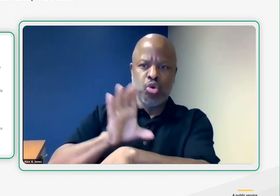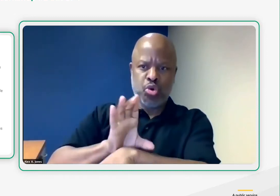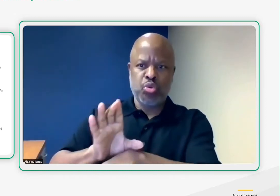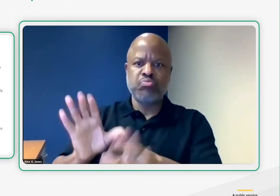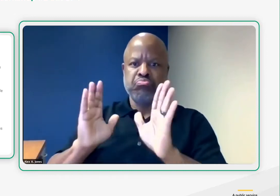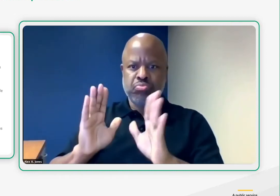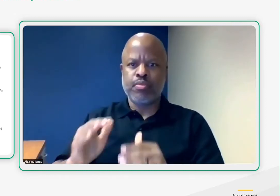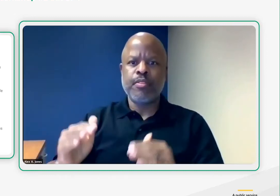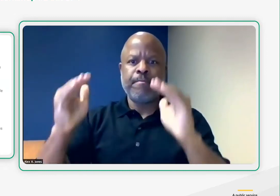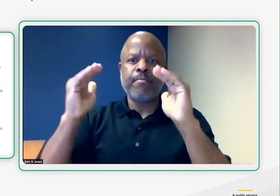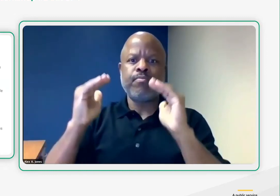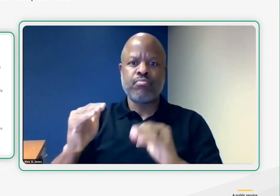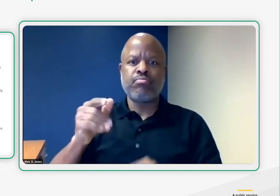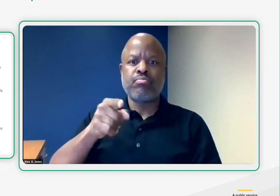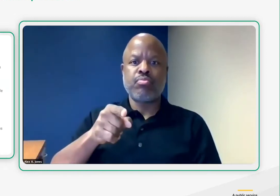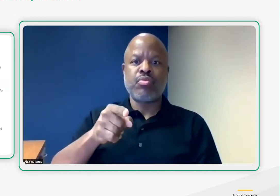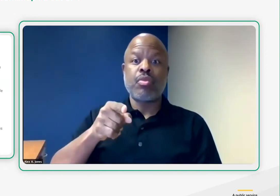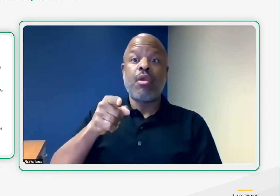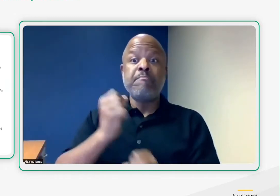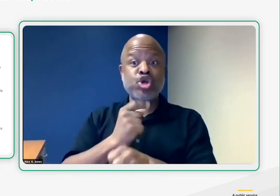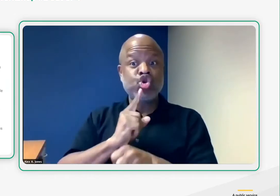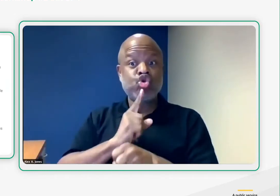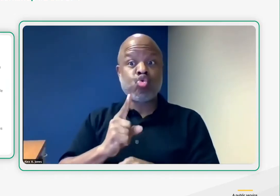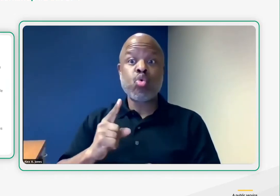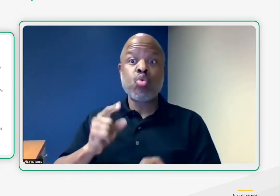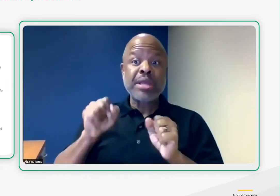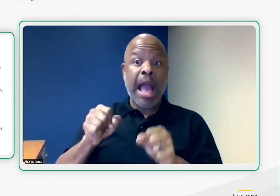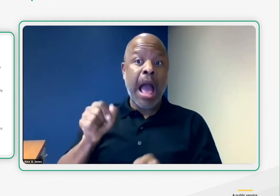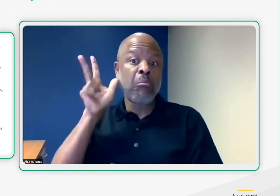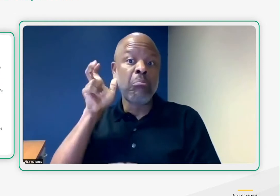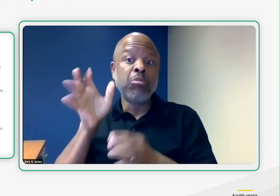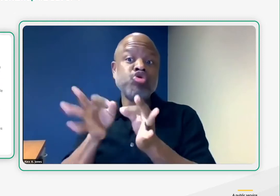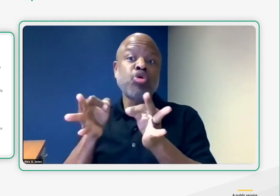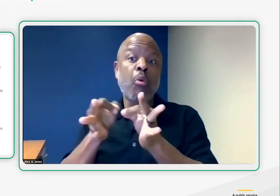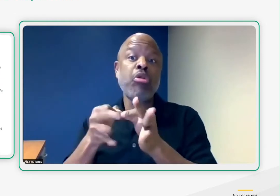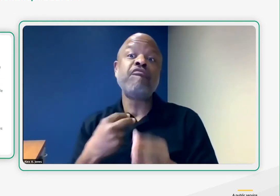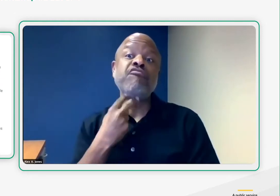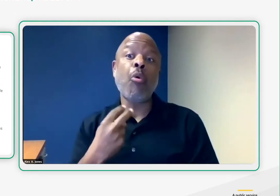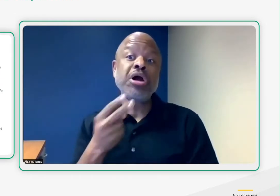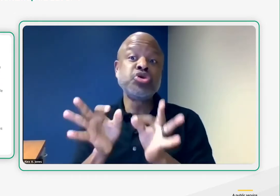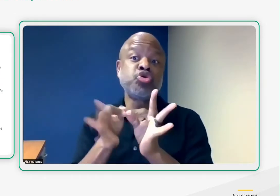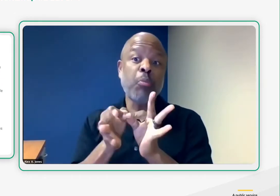So, I do recommend using a computer. Again, we want to make sure that you are listening to the interpreters if you need them.